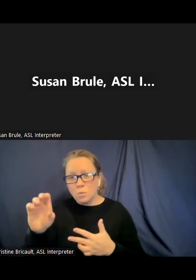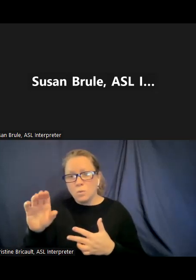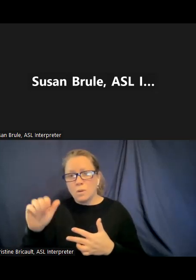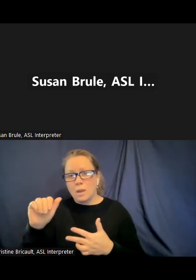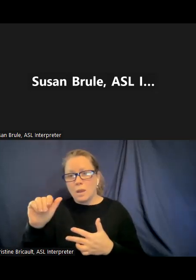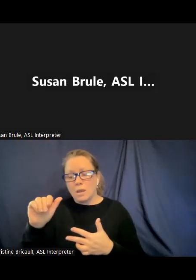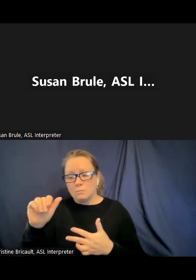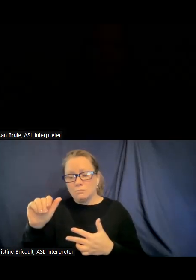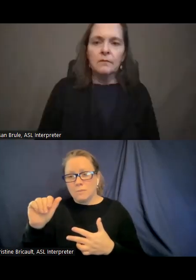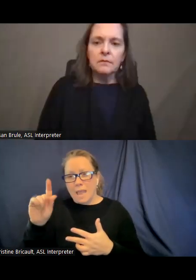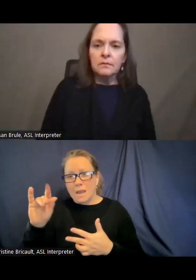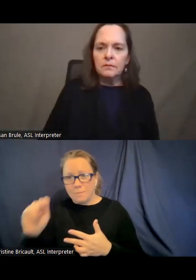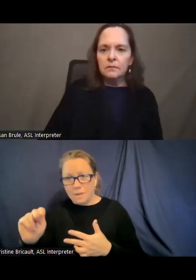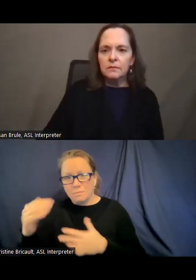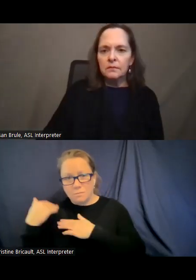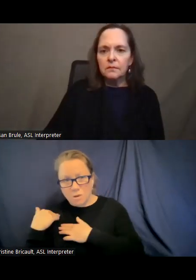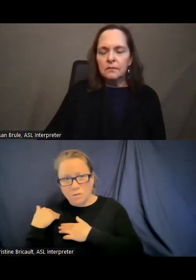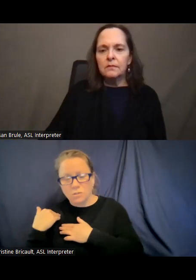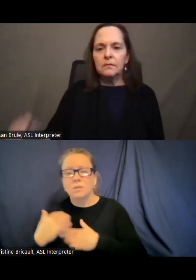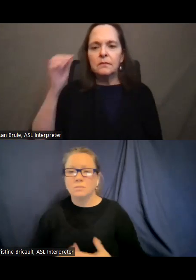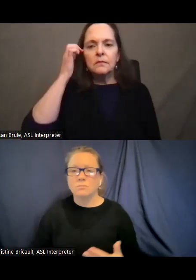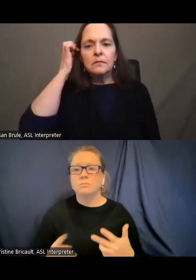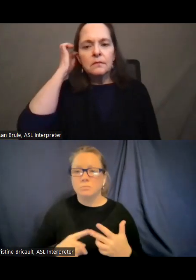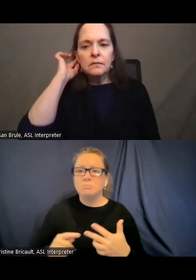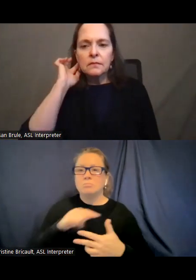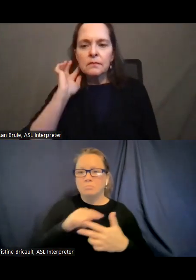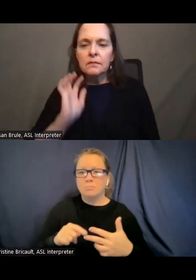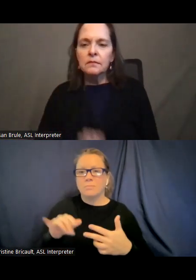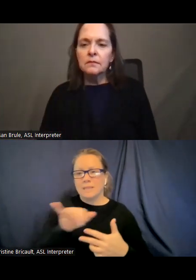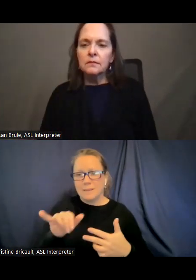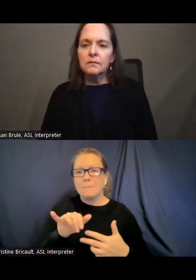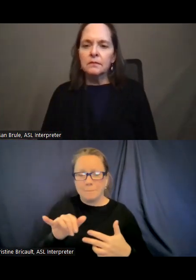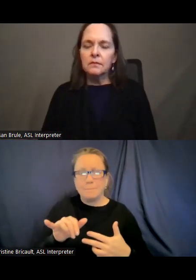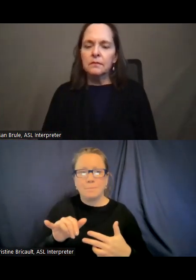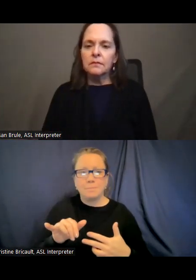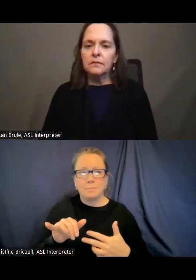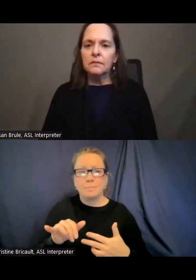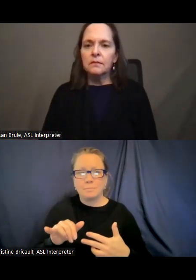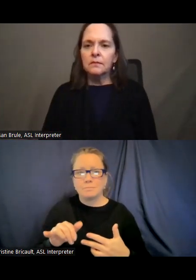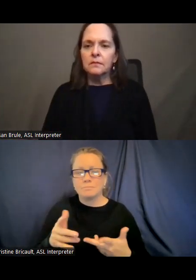is a fundamental alteration, or is an undue financial or administrative burden.